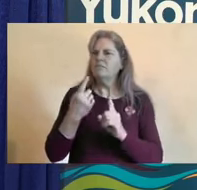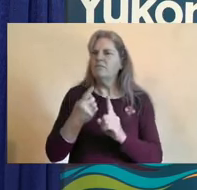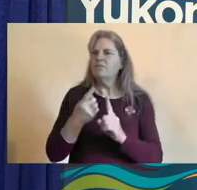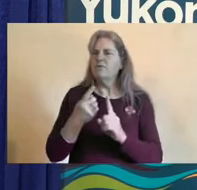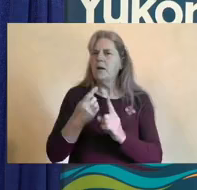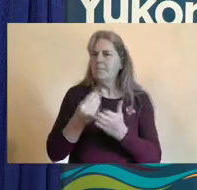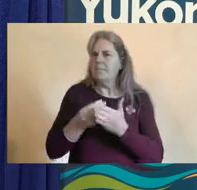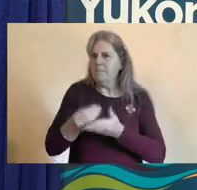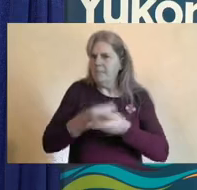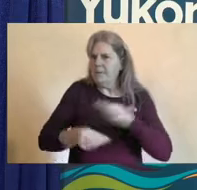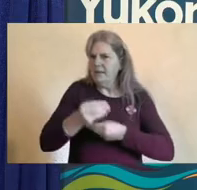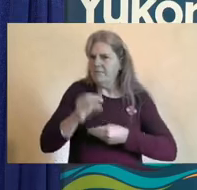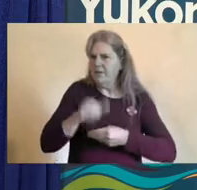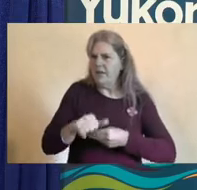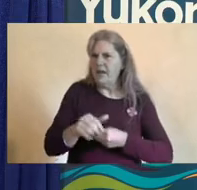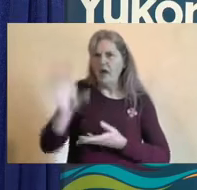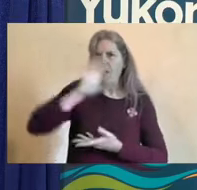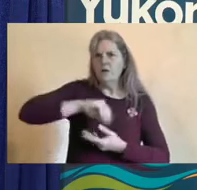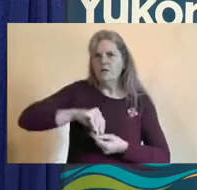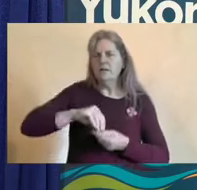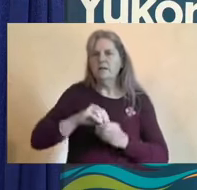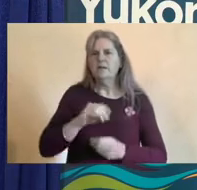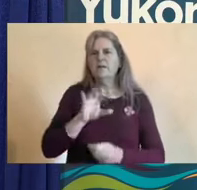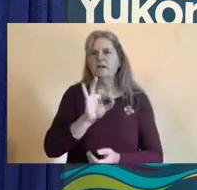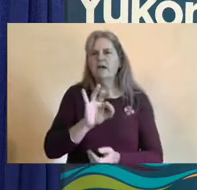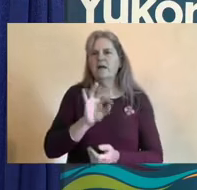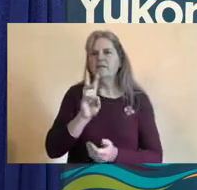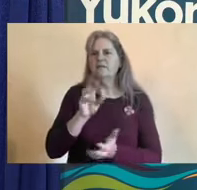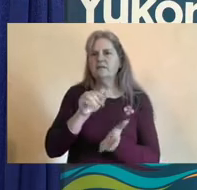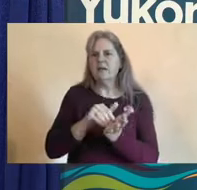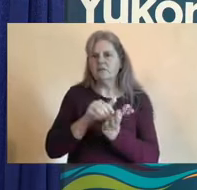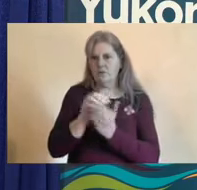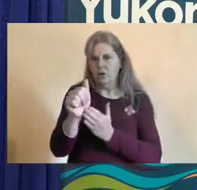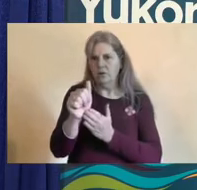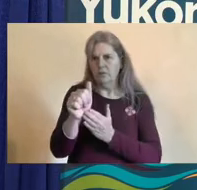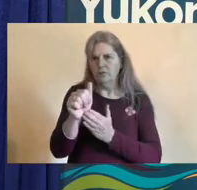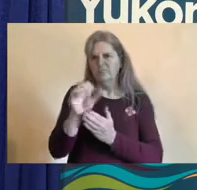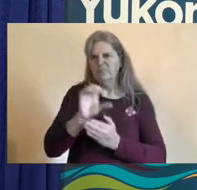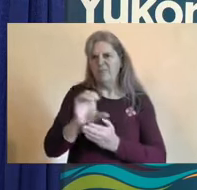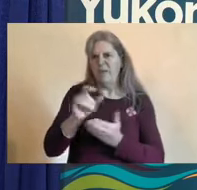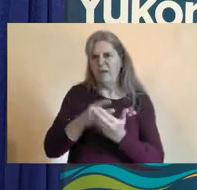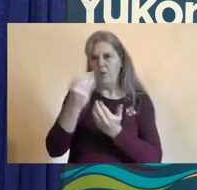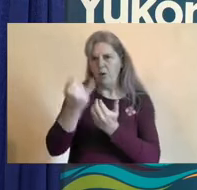The total annual budget for the youth panel is $96,000. That includes the honoraria,